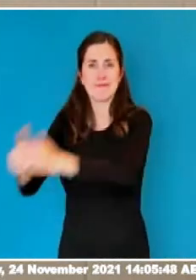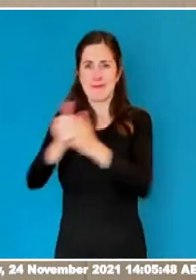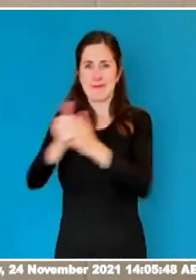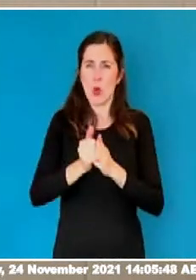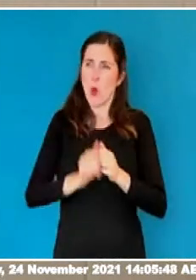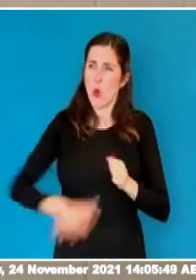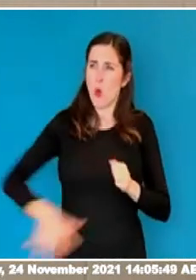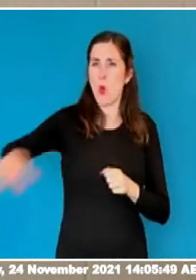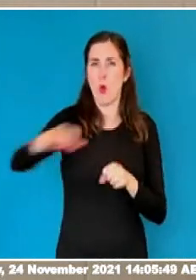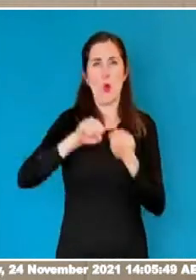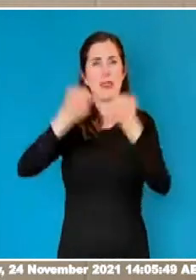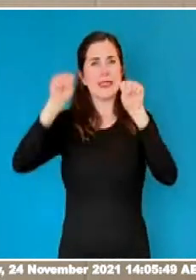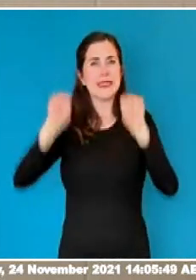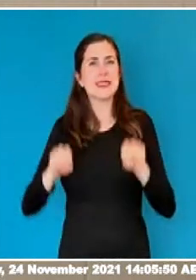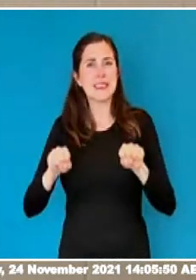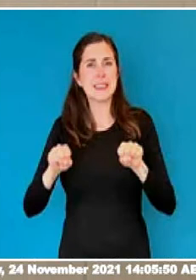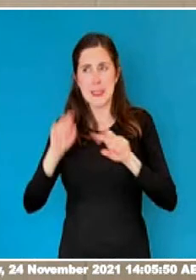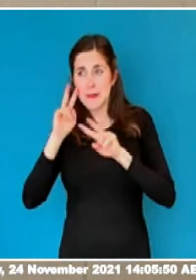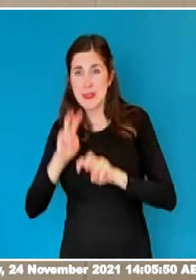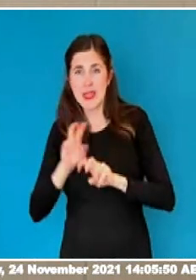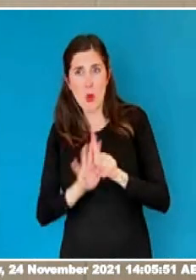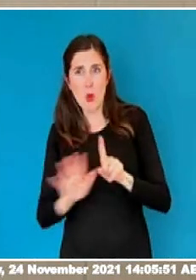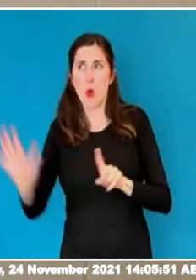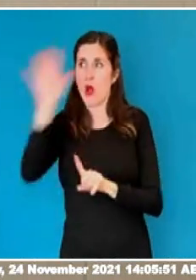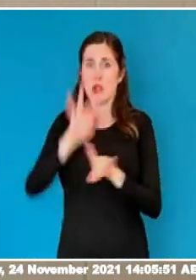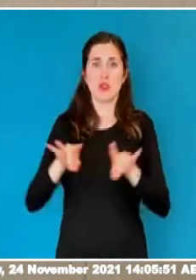cross sectorially across Australia's income and benefit systems.